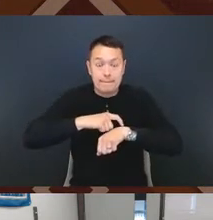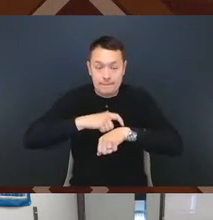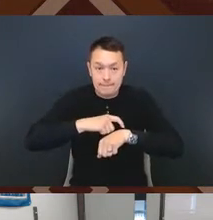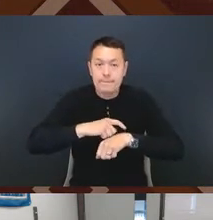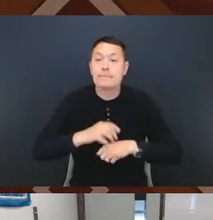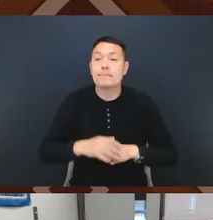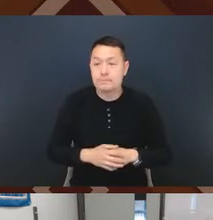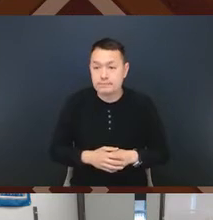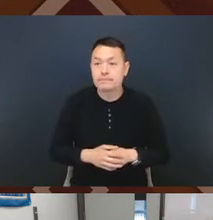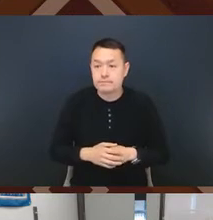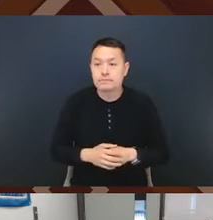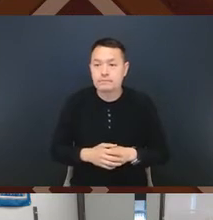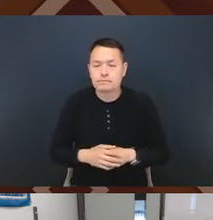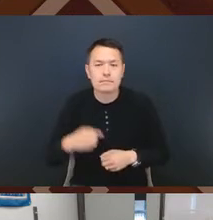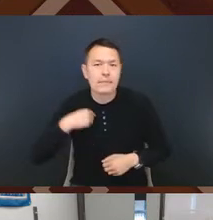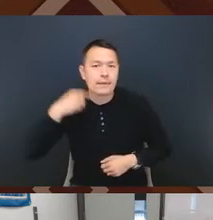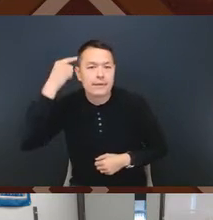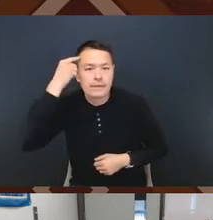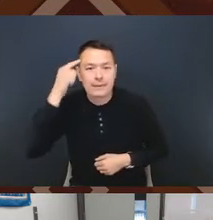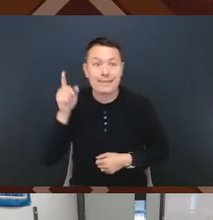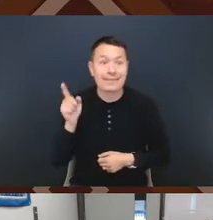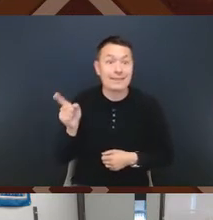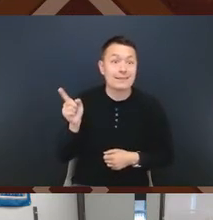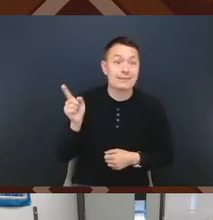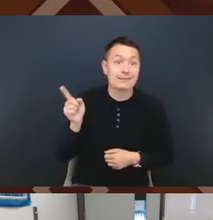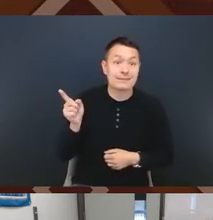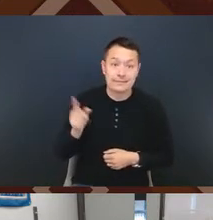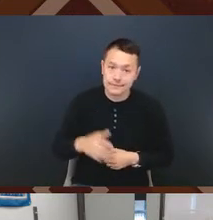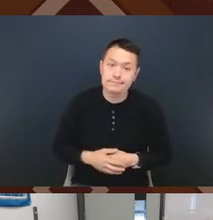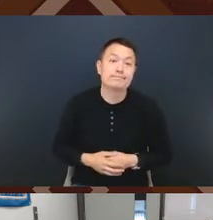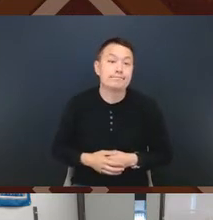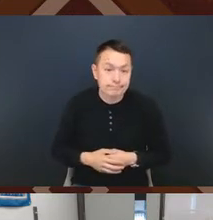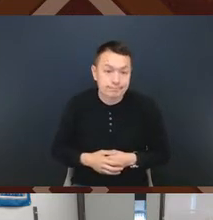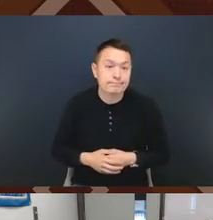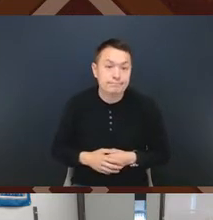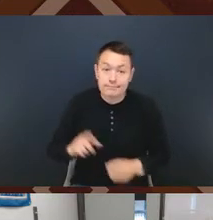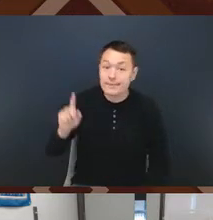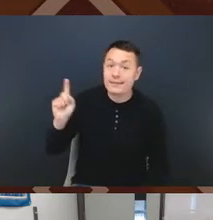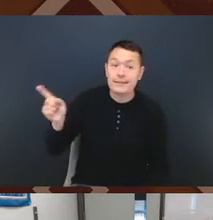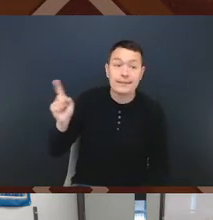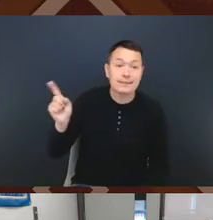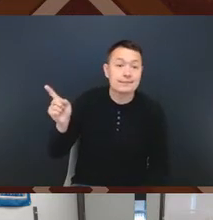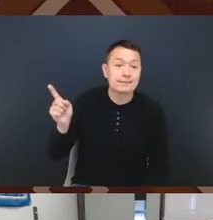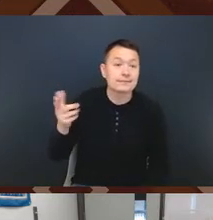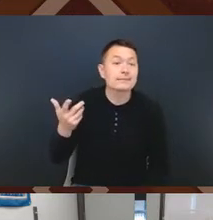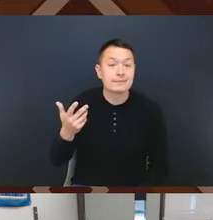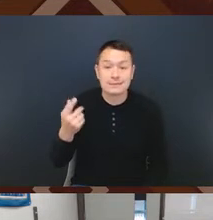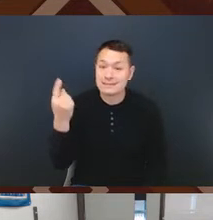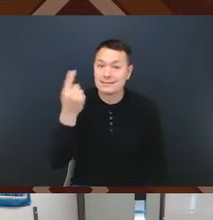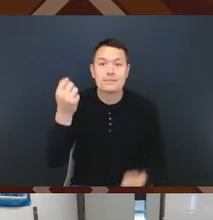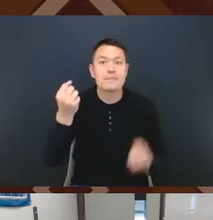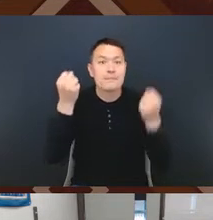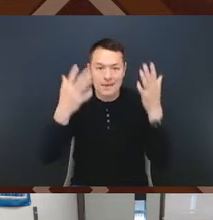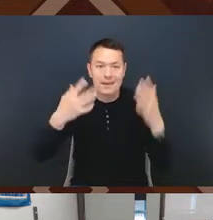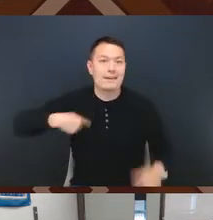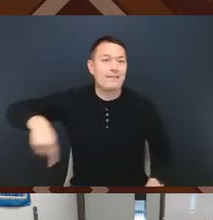right? I mean, I think that this is this is something that many of us remember